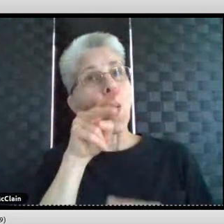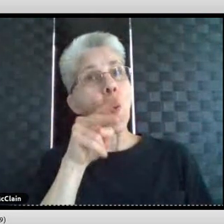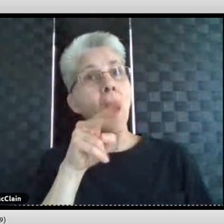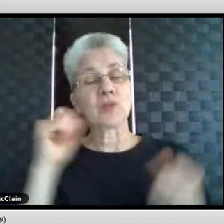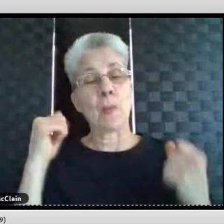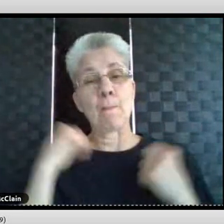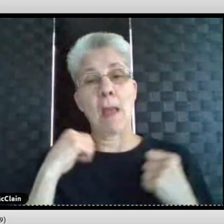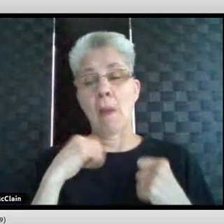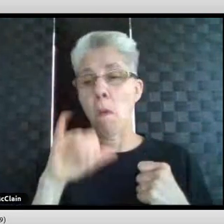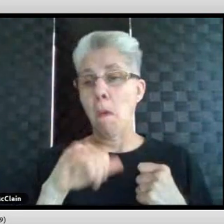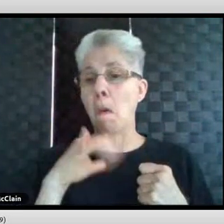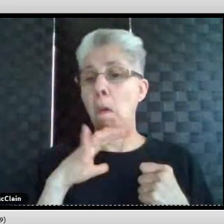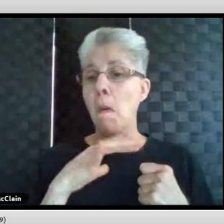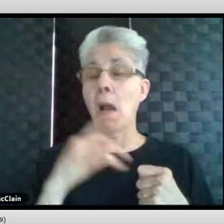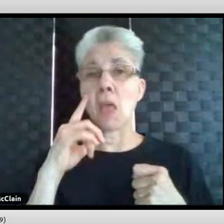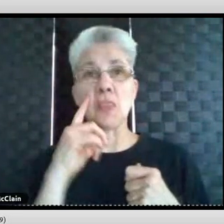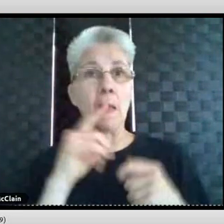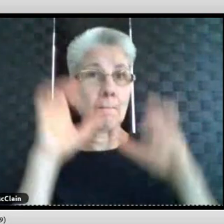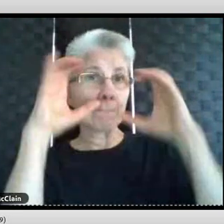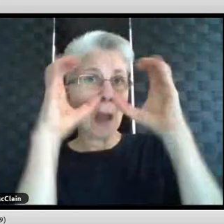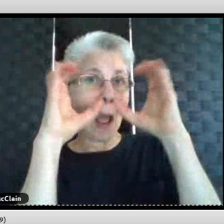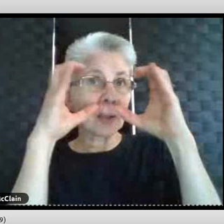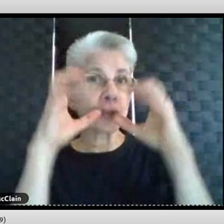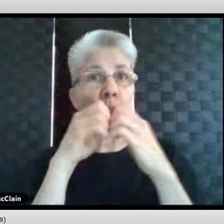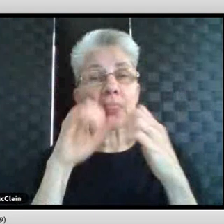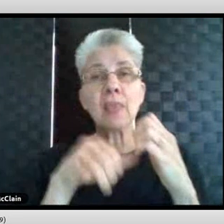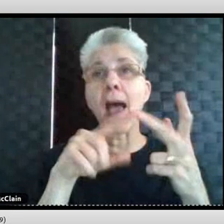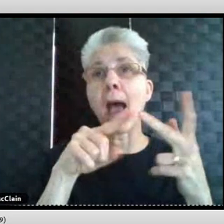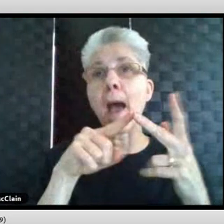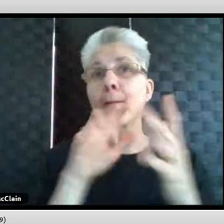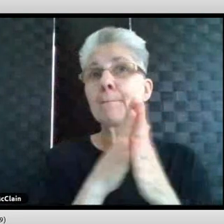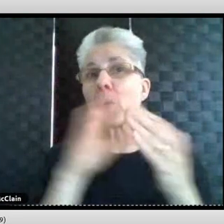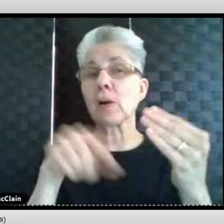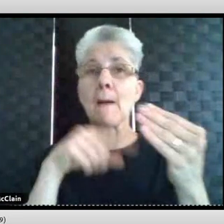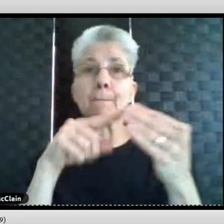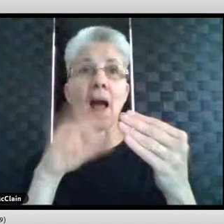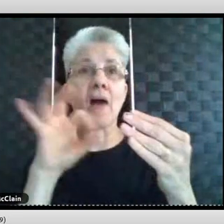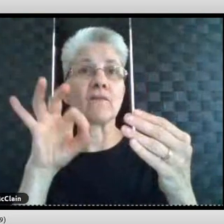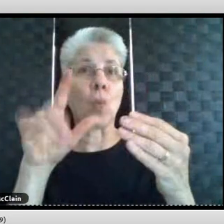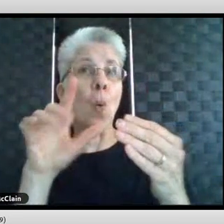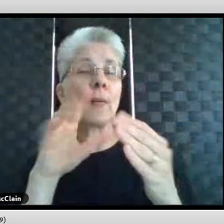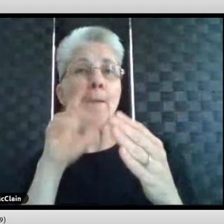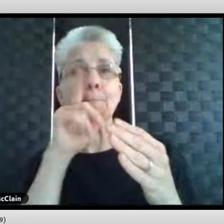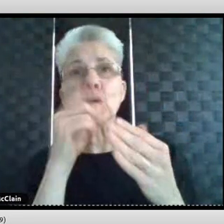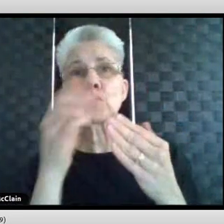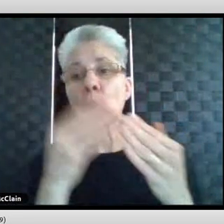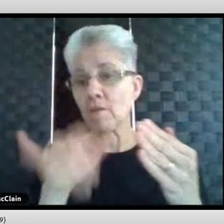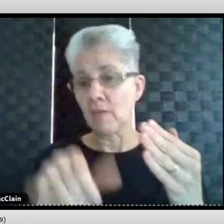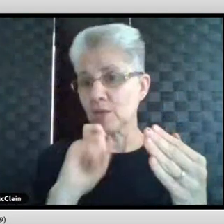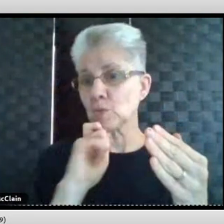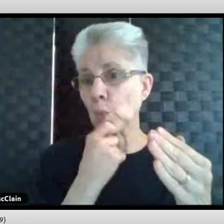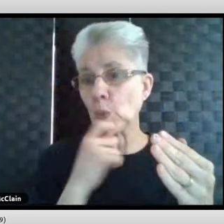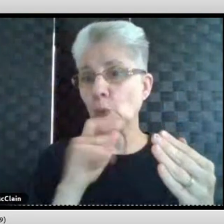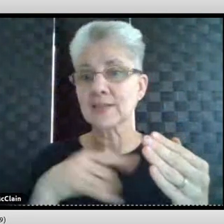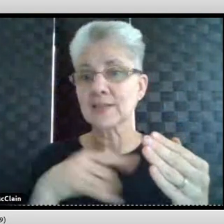That must include -- I'm thinking binoculars, maybe a book on Florida birds or whatever. That's really cool.